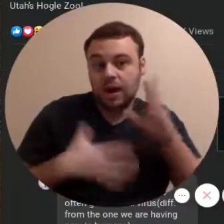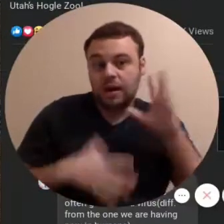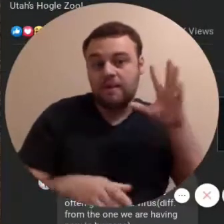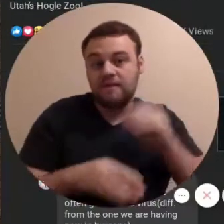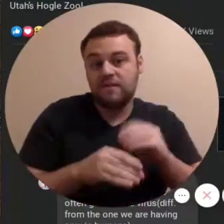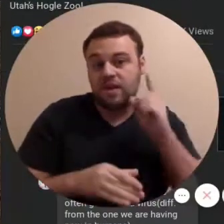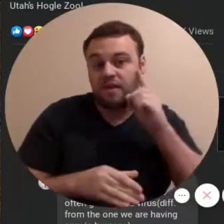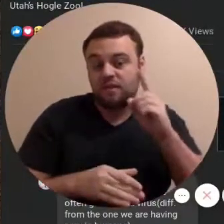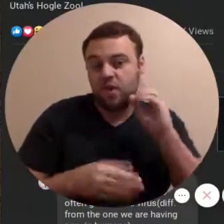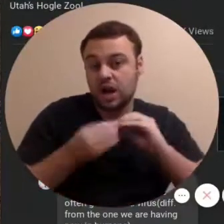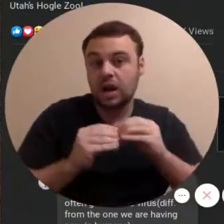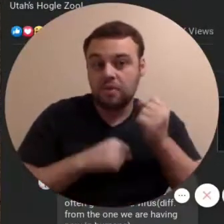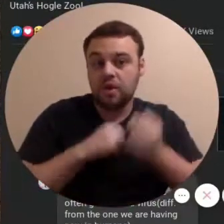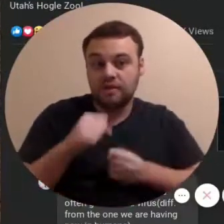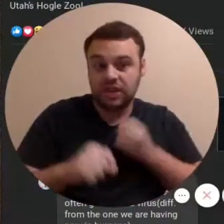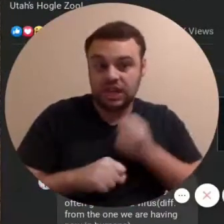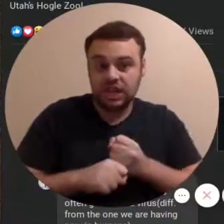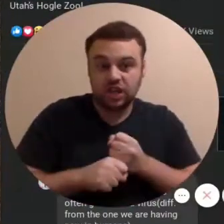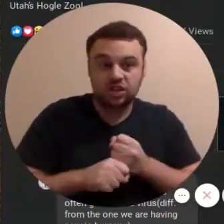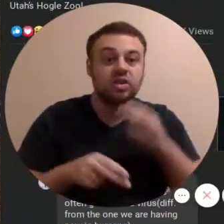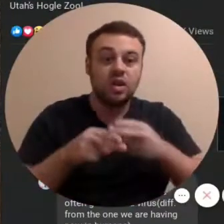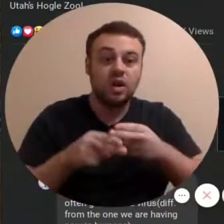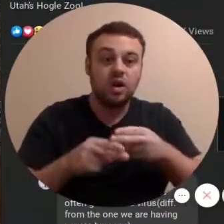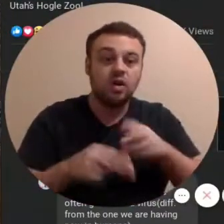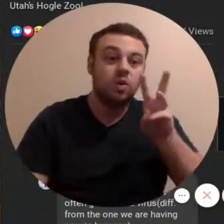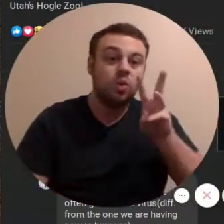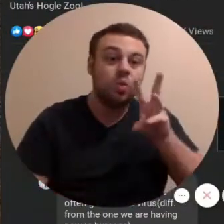Called Wild Aware Utah. What is Wild Aware?